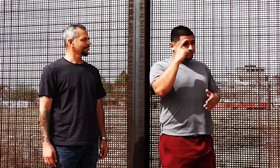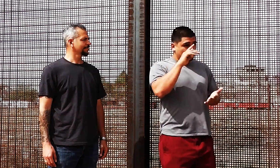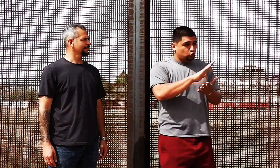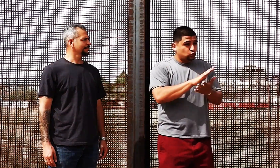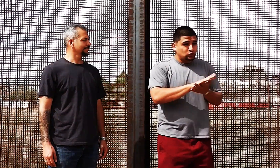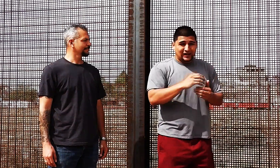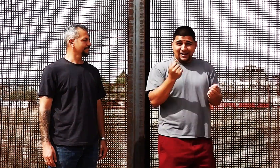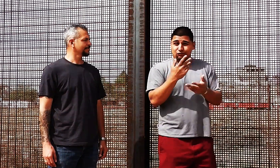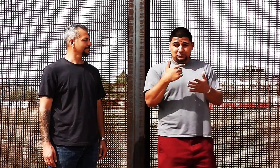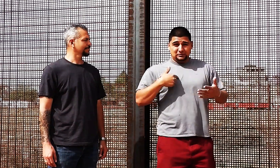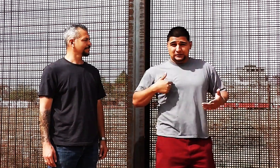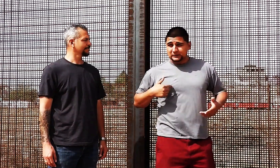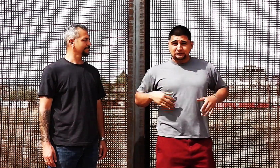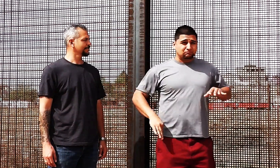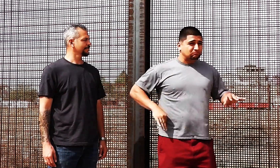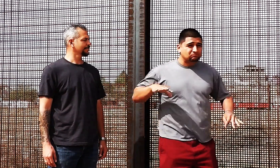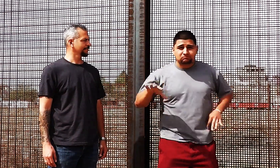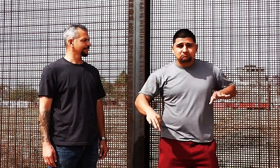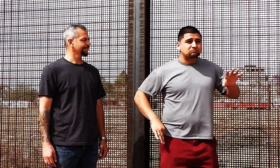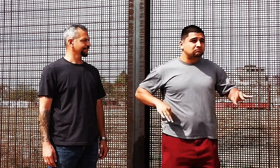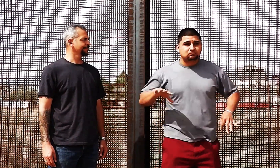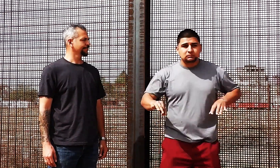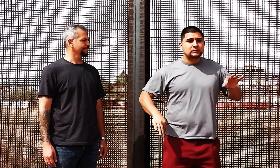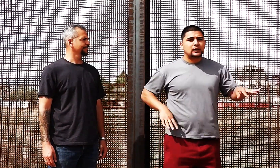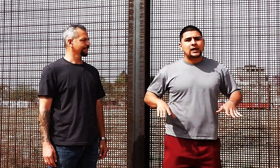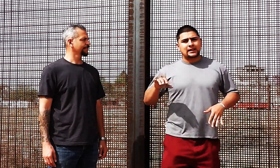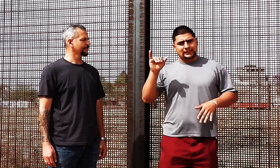I pay for school. Everything. I pay from my own pocket.